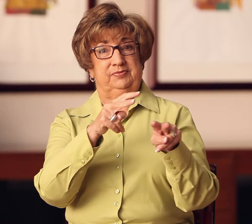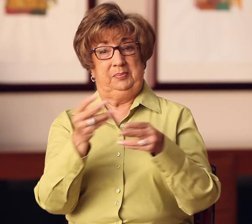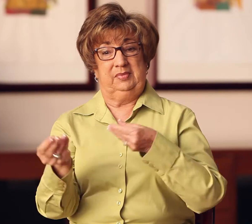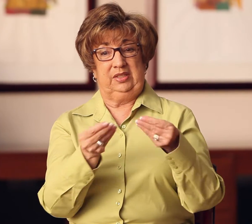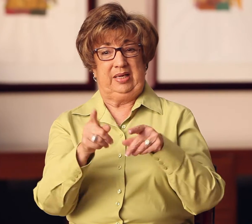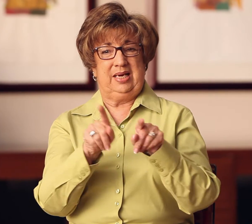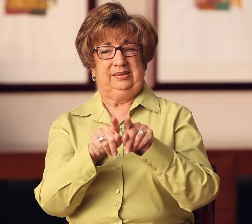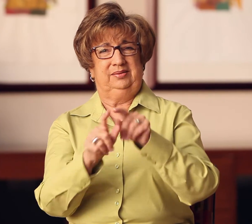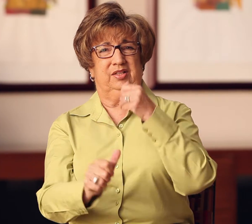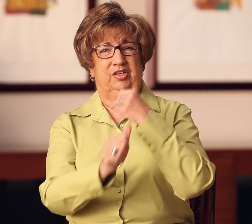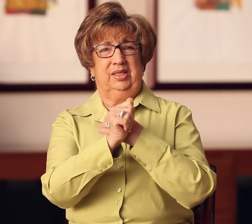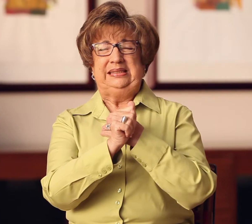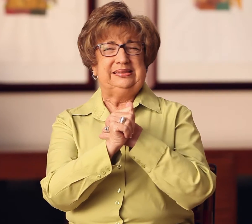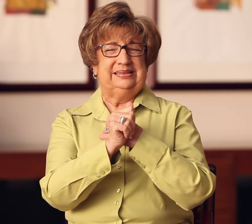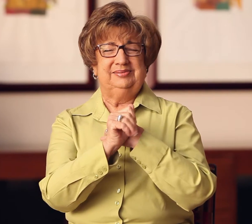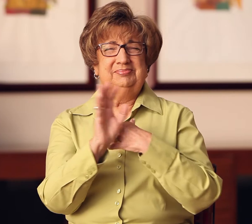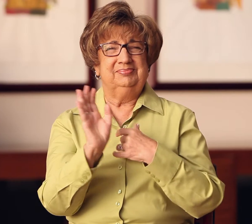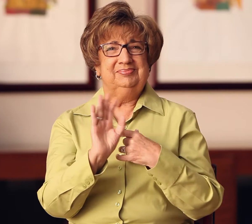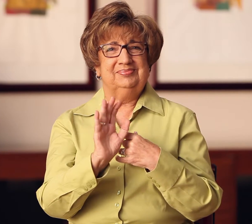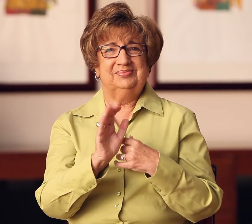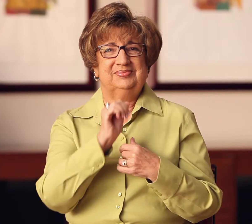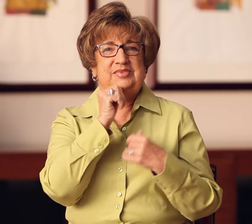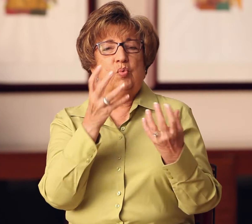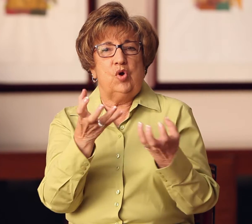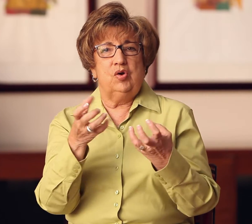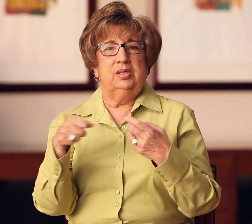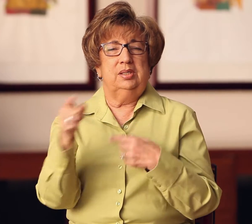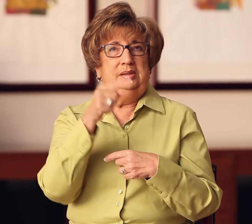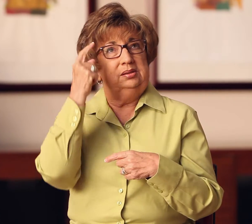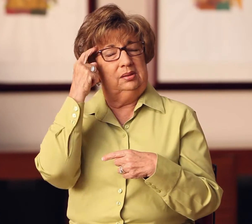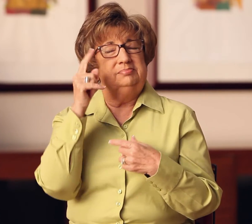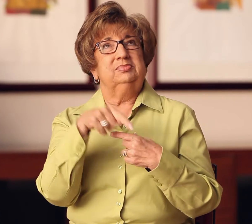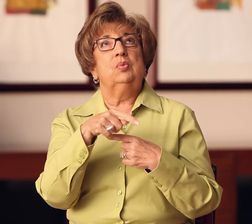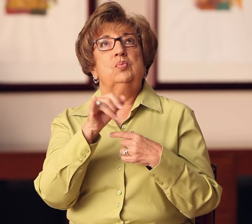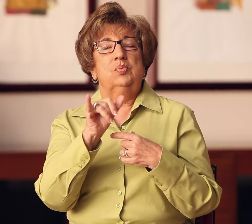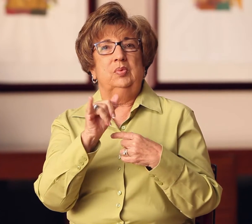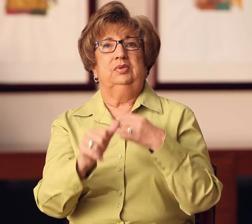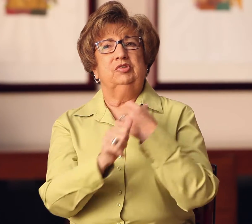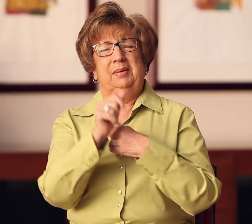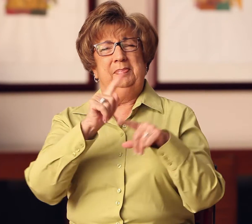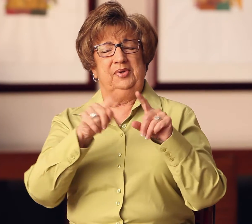Mediation should not be perceived as a threat. We don't want you to look at this as a threat,